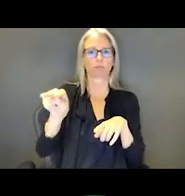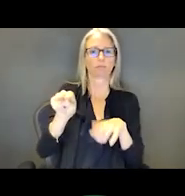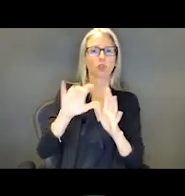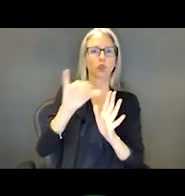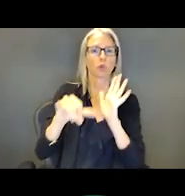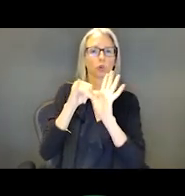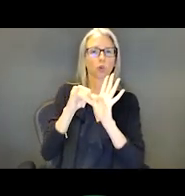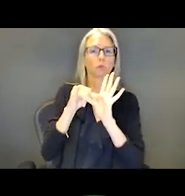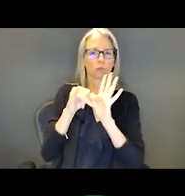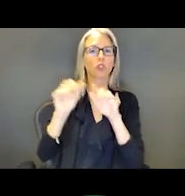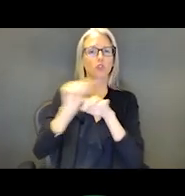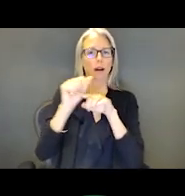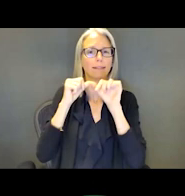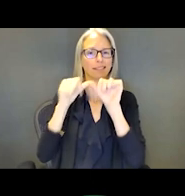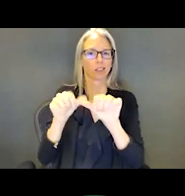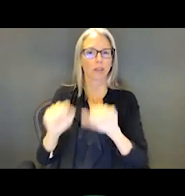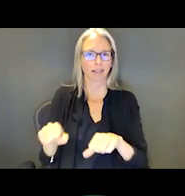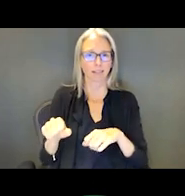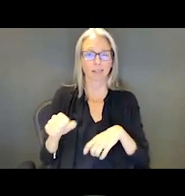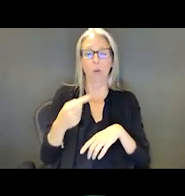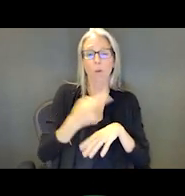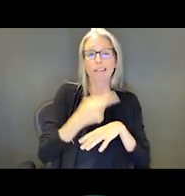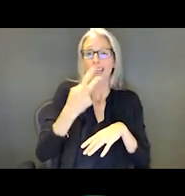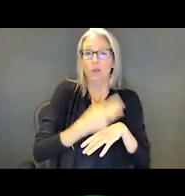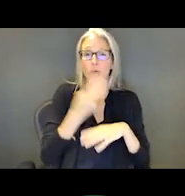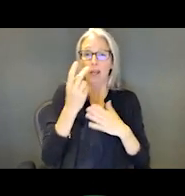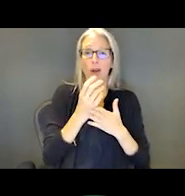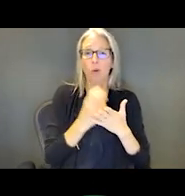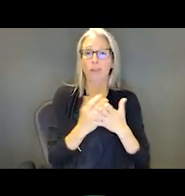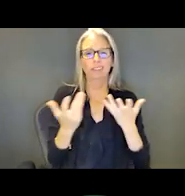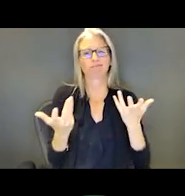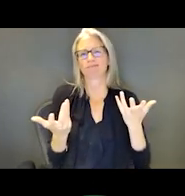Yeah, yeah, Glennis, did you wanna? Respond.